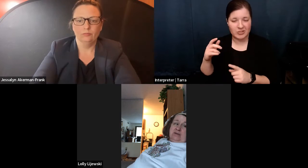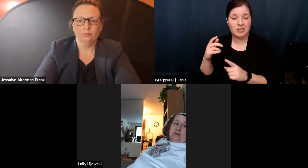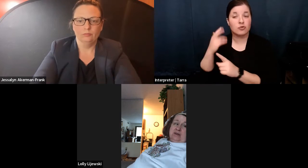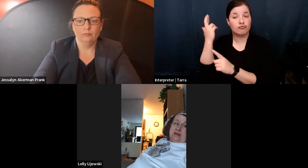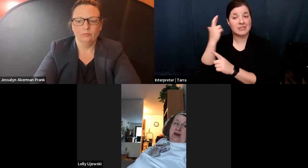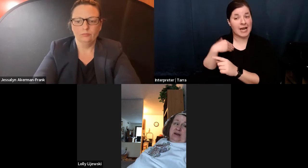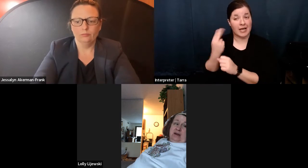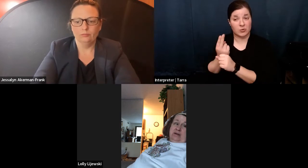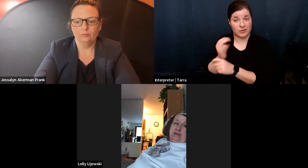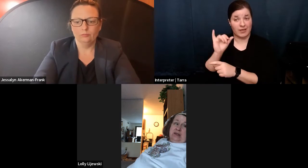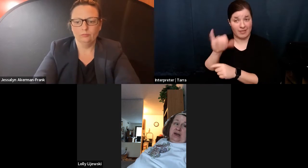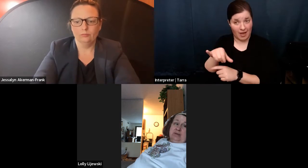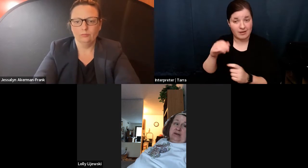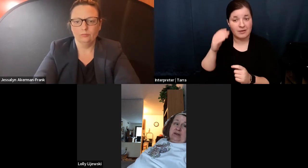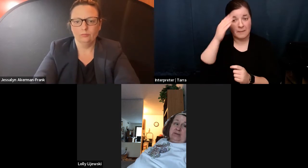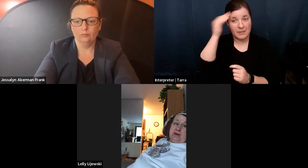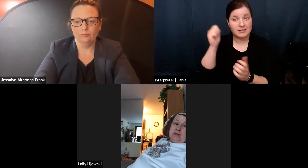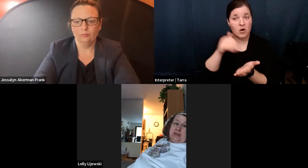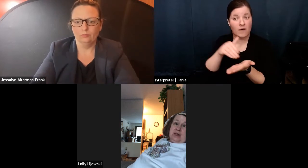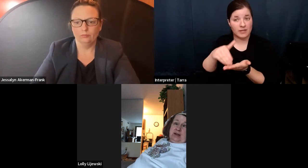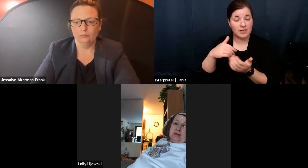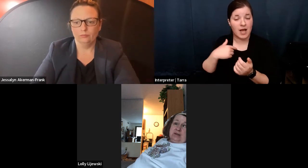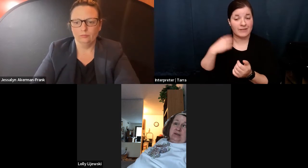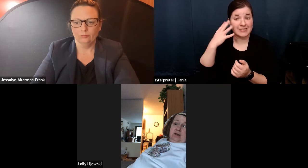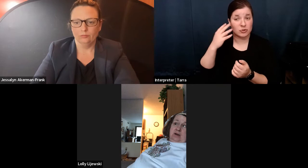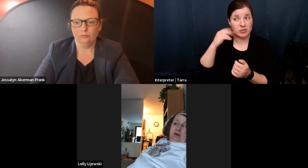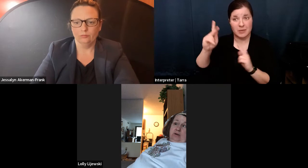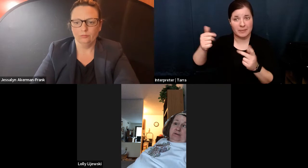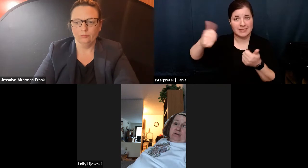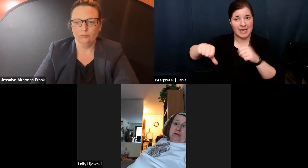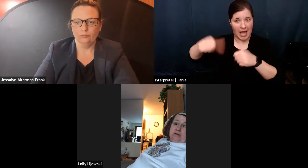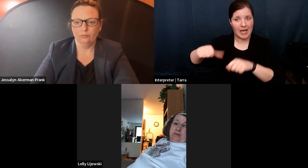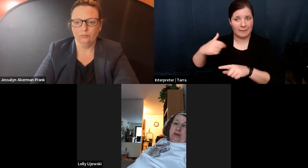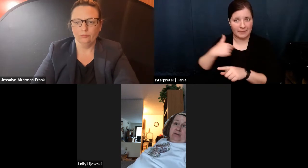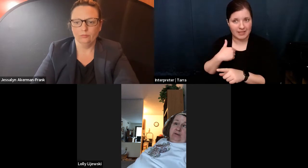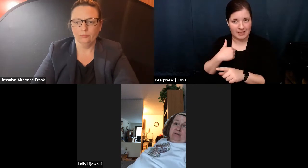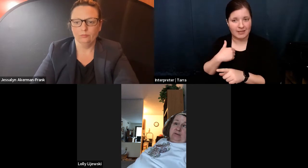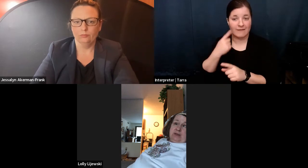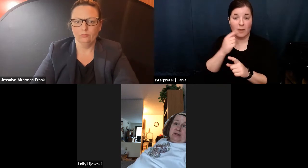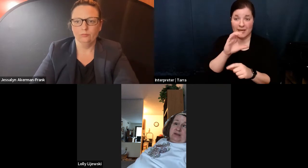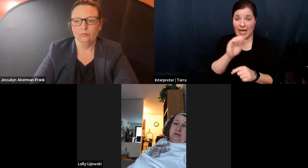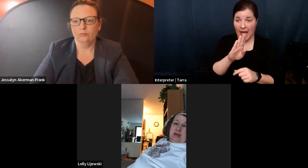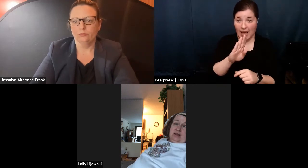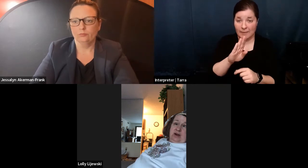I use either paratransit, using Metro Mobility or I use car service that's like a cab but it's a little bit more slightly more expensive.